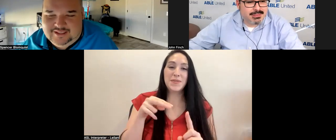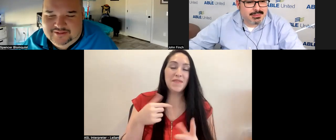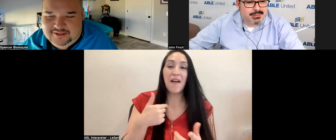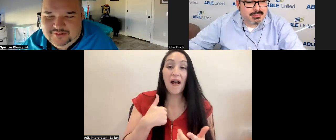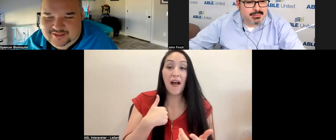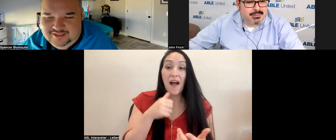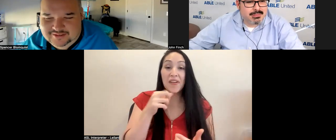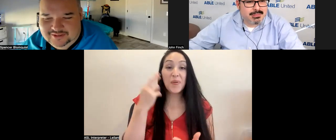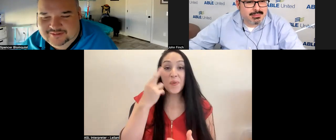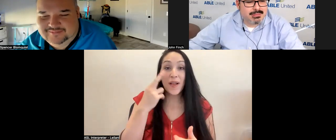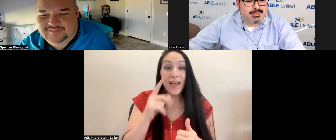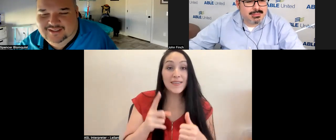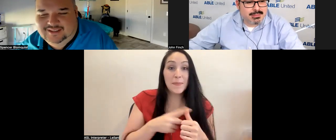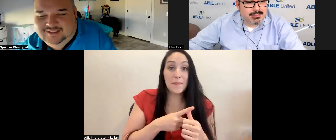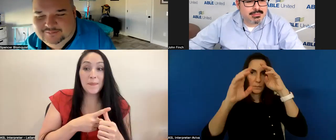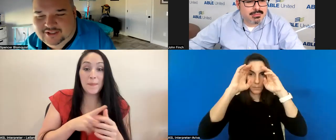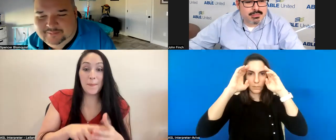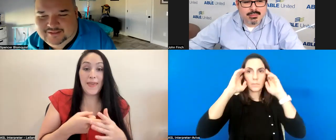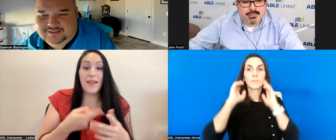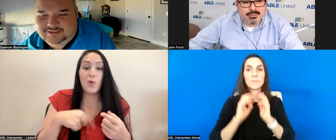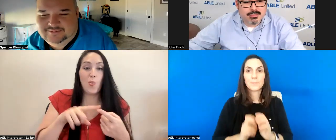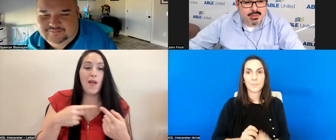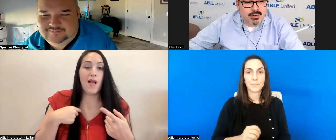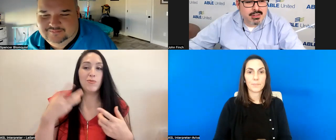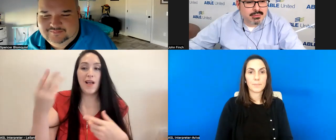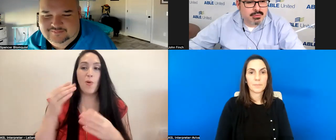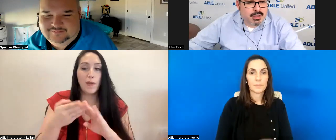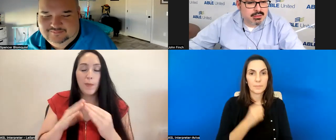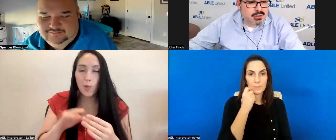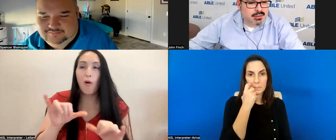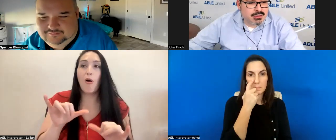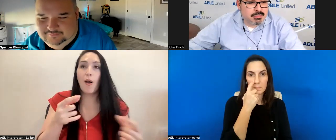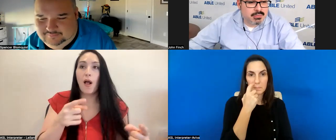was out in 11:30:18 the community. So talking about this, so 11:30:21 Alright! Well, that's that's some